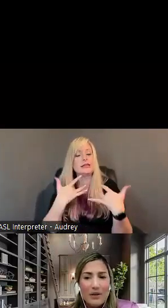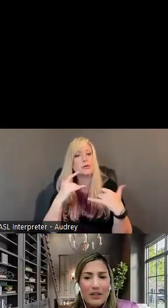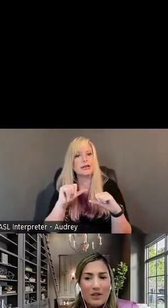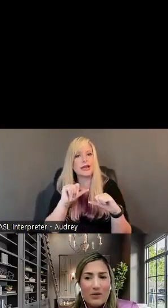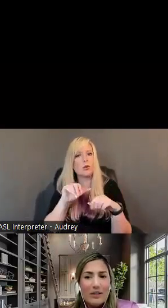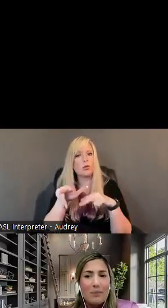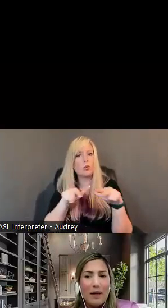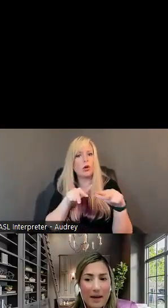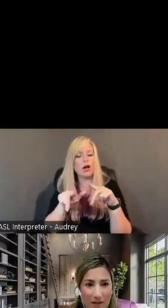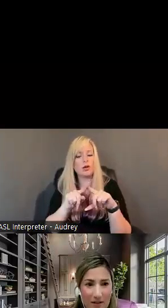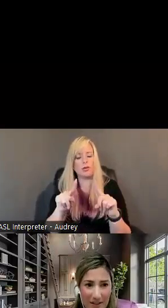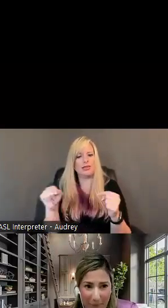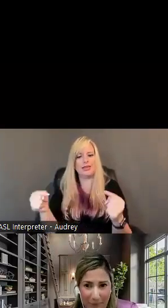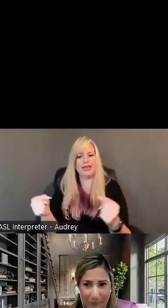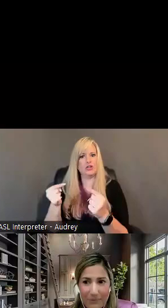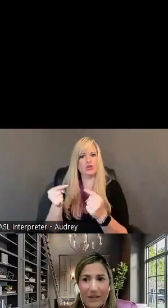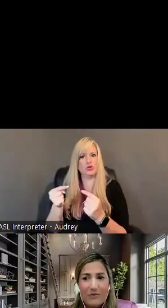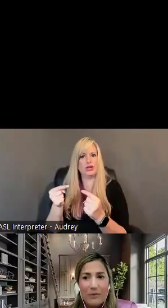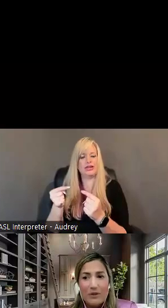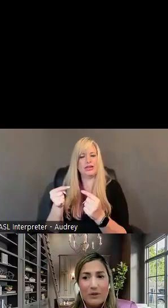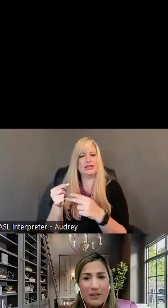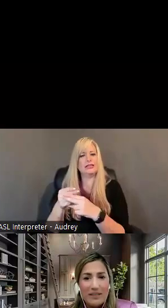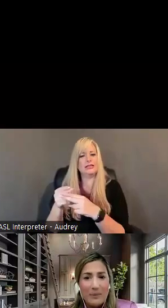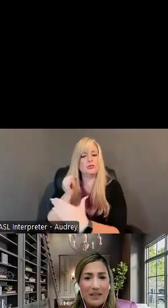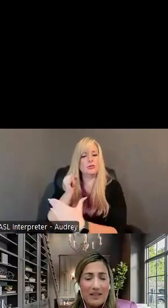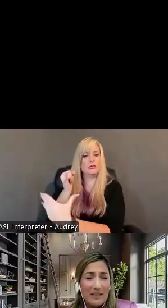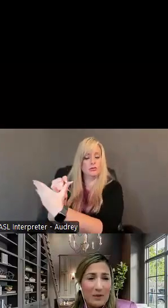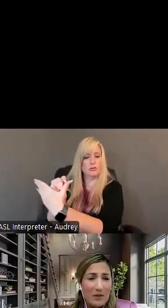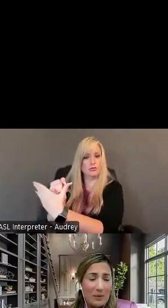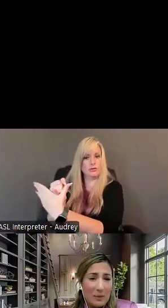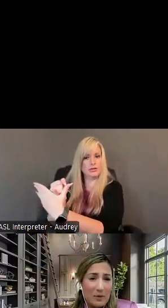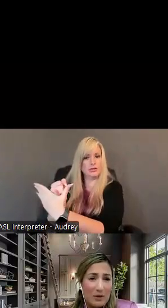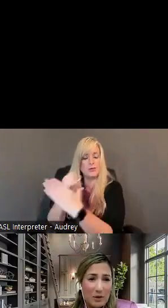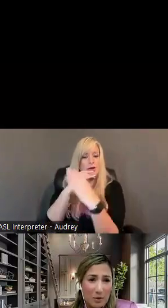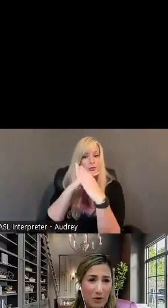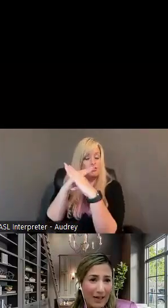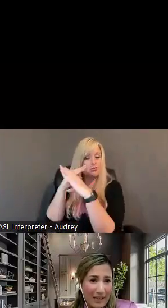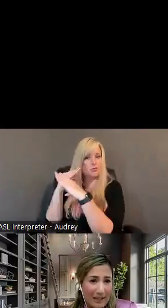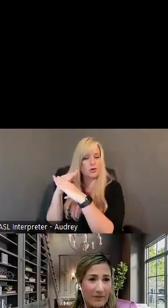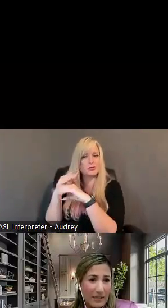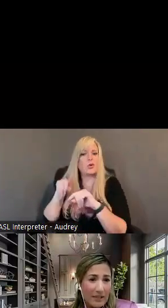injury impairs them from doing some things they used to be able to do before, activities they